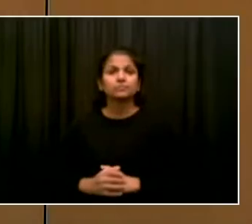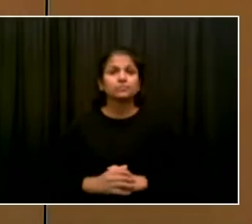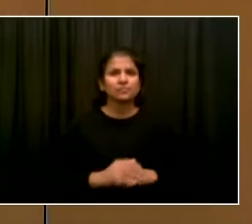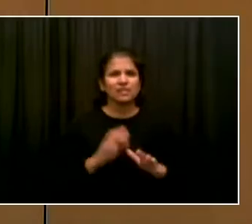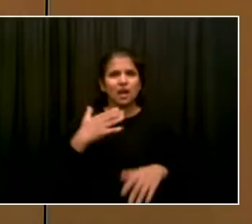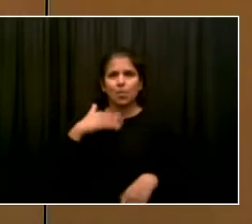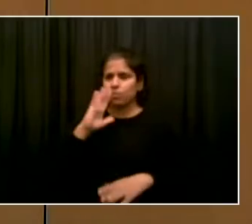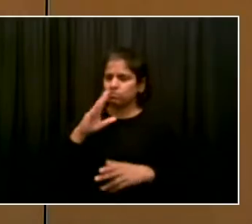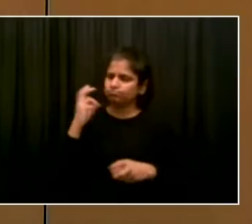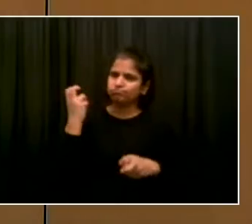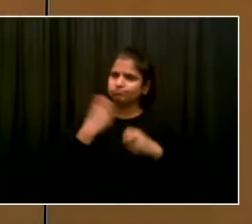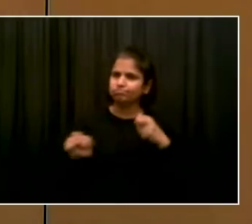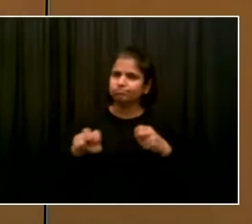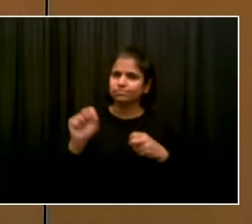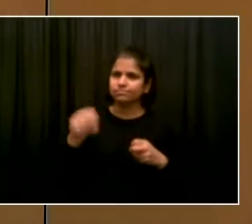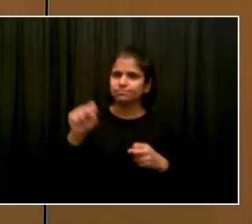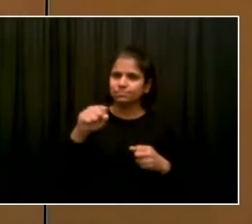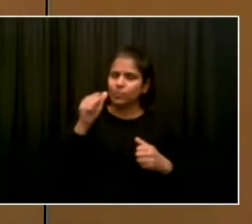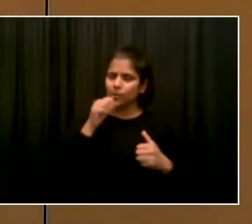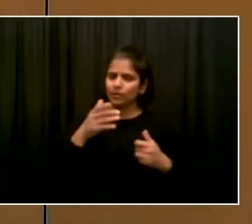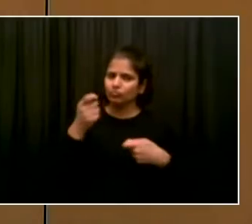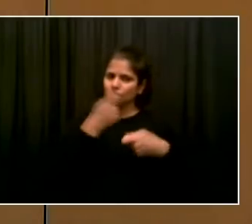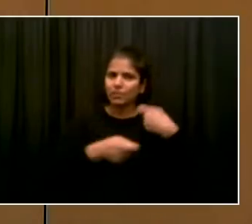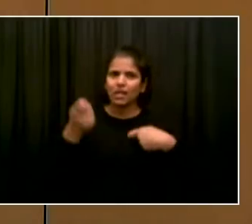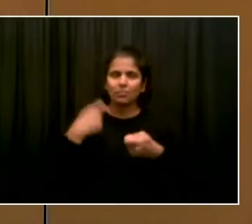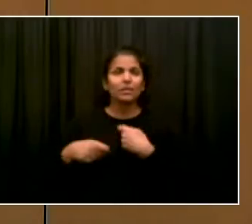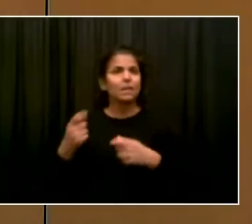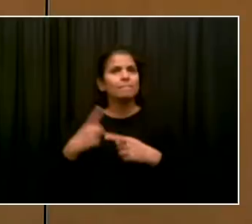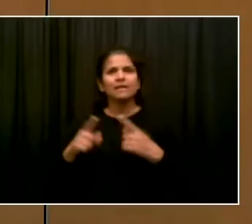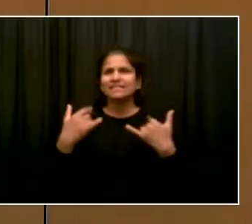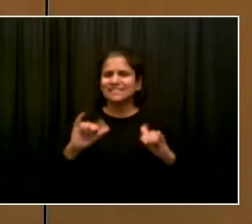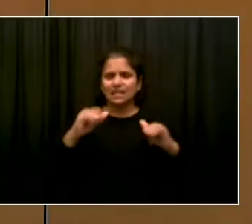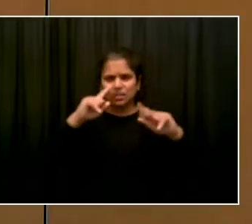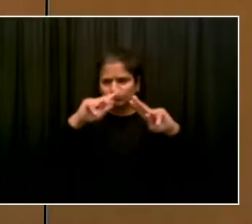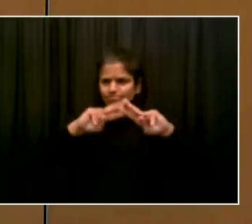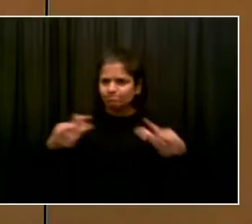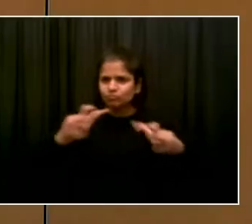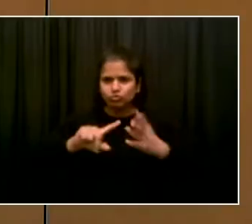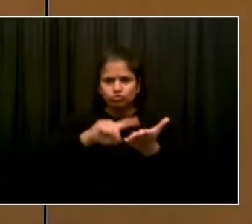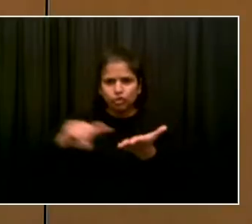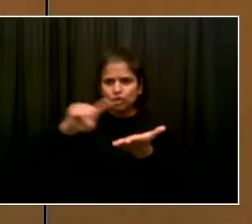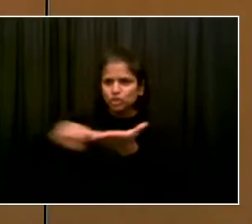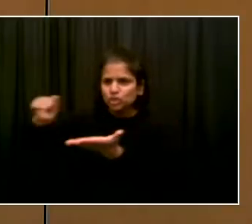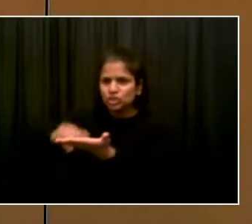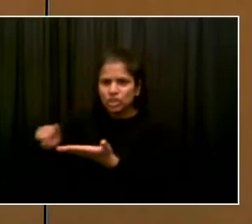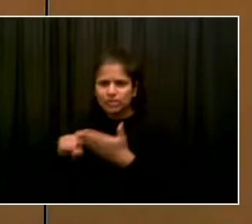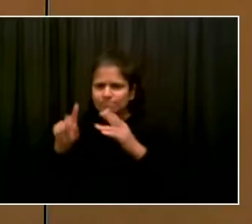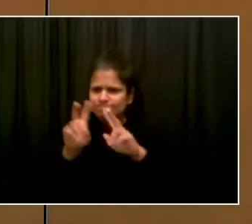THE IMPACT OF TRUCKS AND THAT INCLUDES THESE COMMUNITIES AND